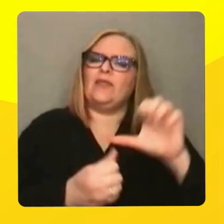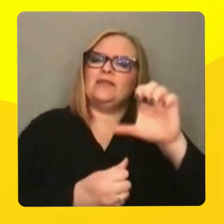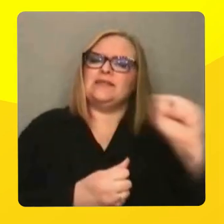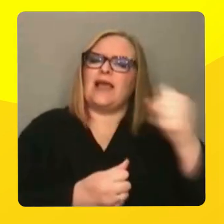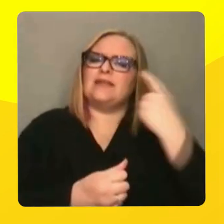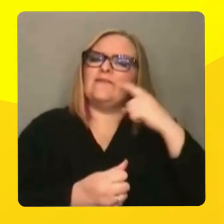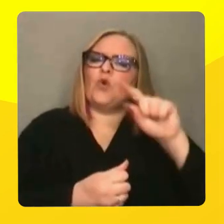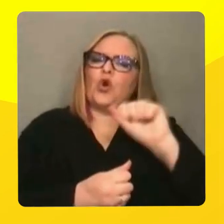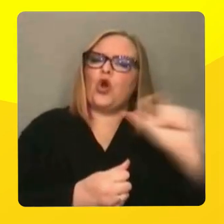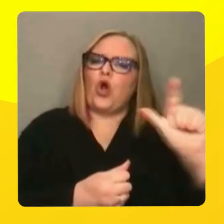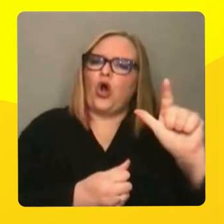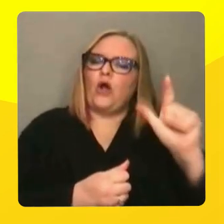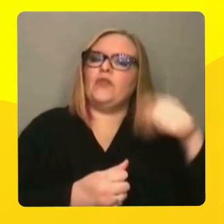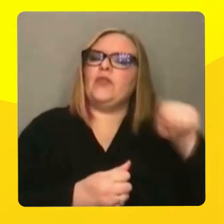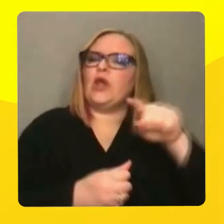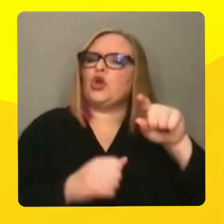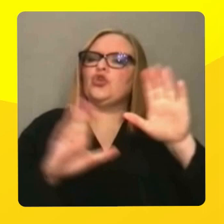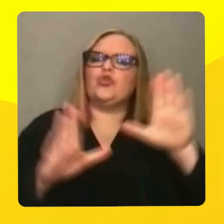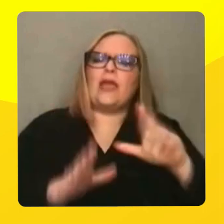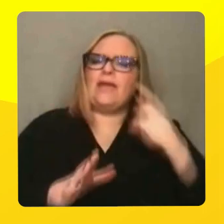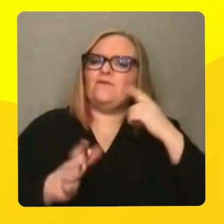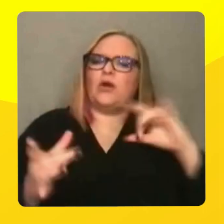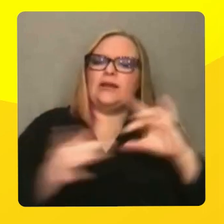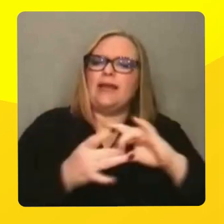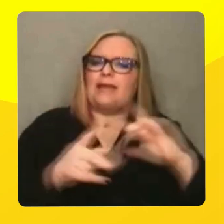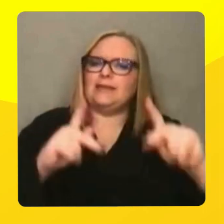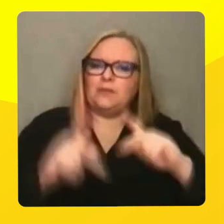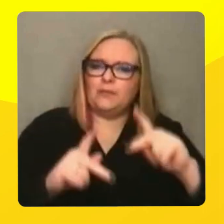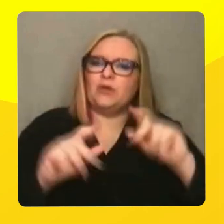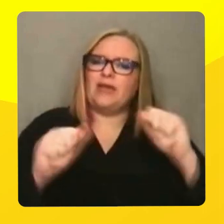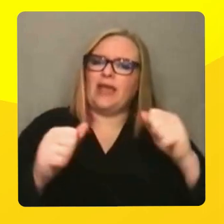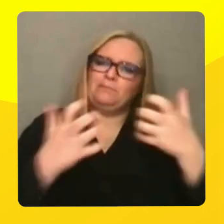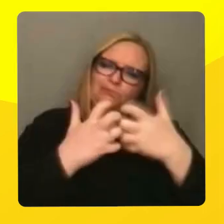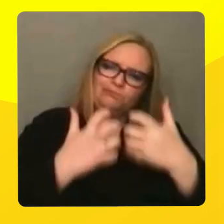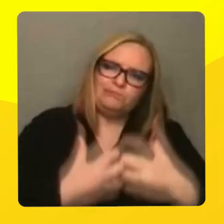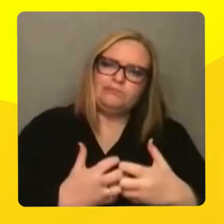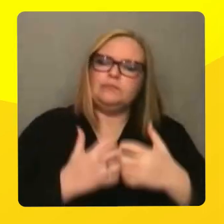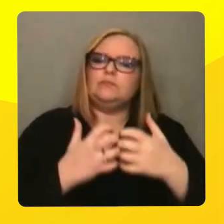at connecting people and they can match you up with someone who's doing really cool work.